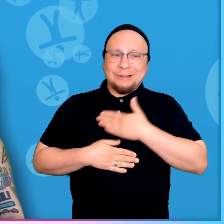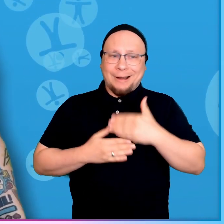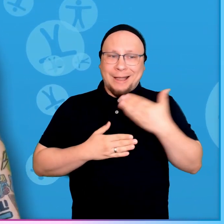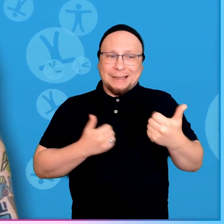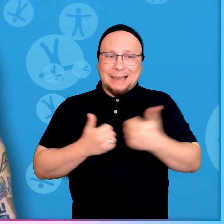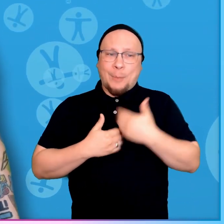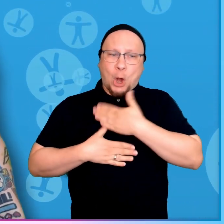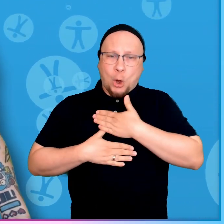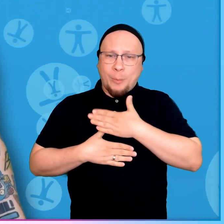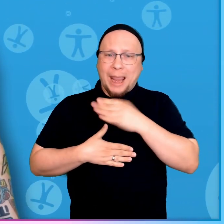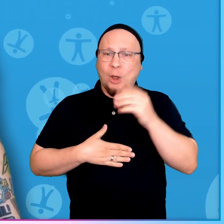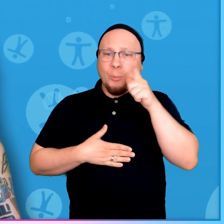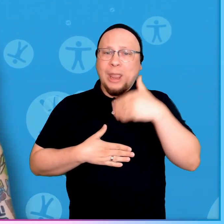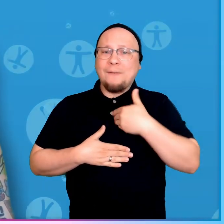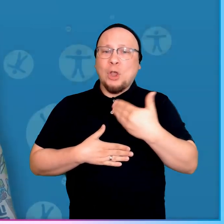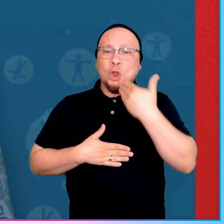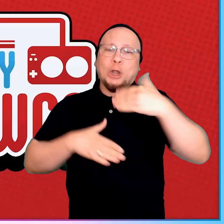and I hope you have an accessible day.